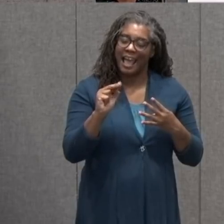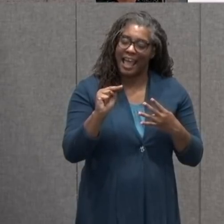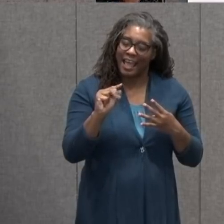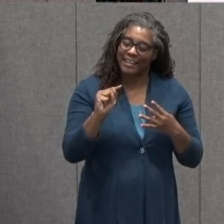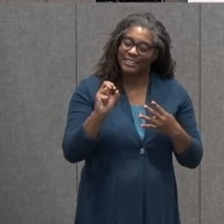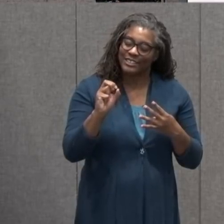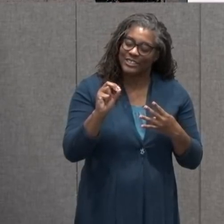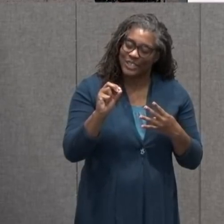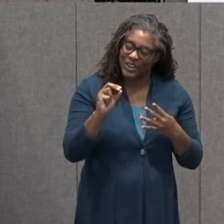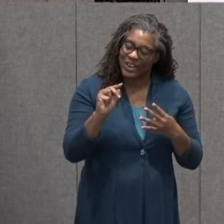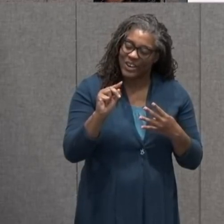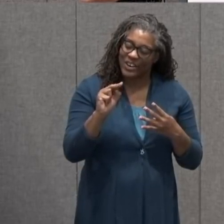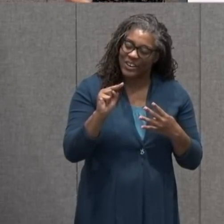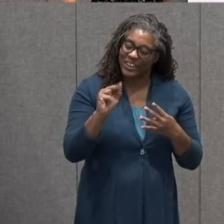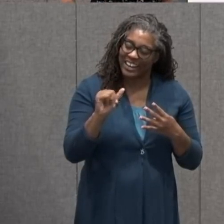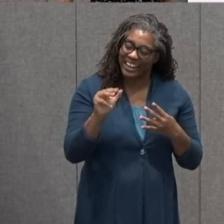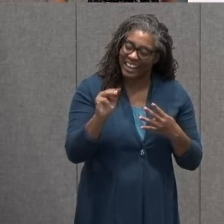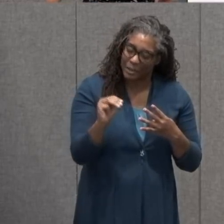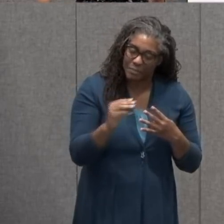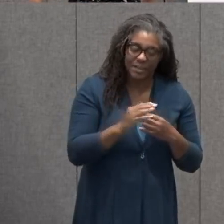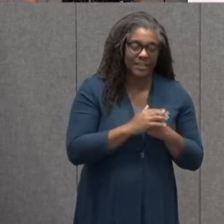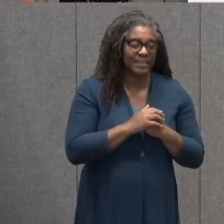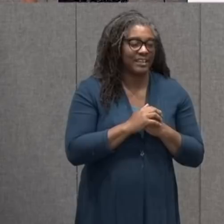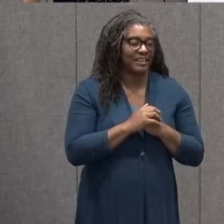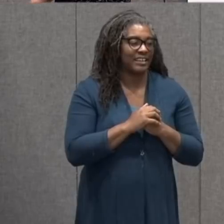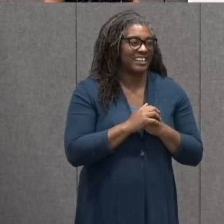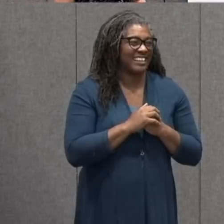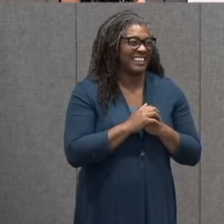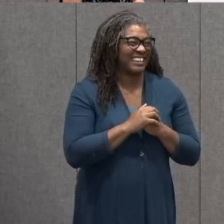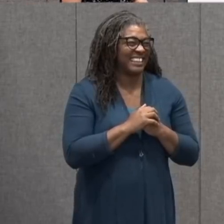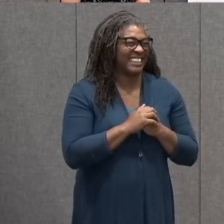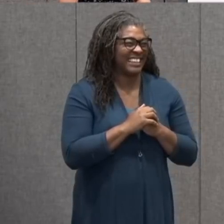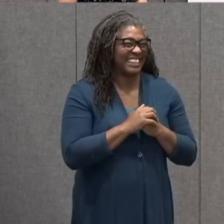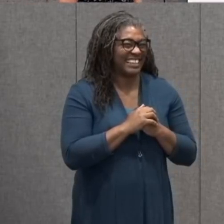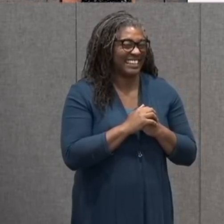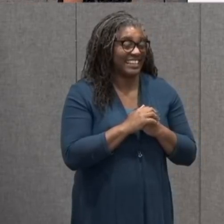we had the cheese grater that was mechanical, and the other one was manual.